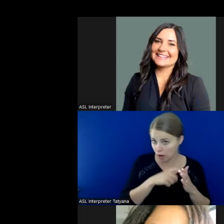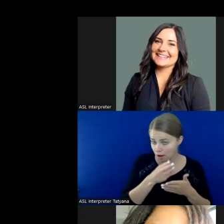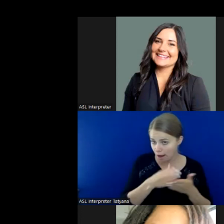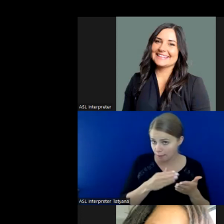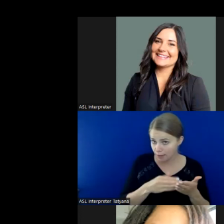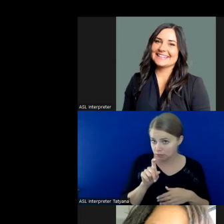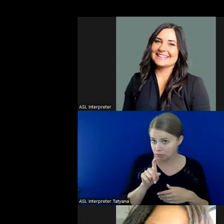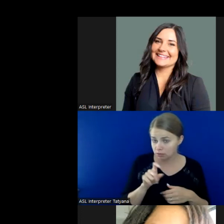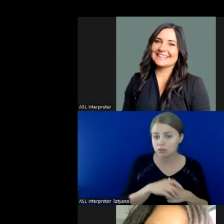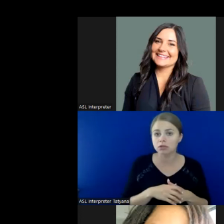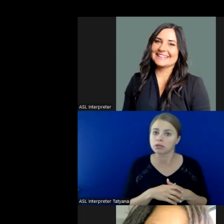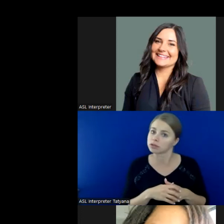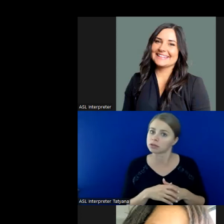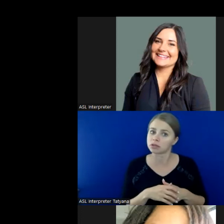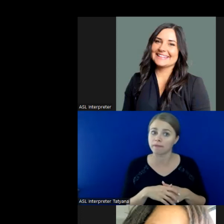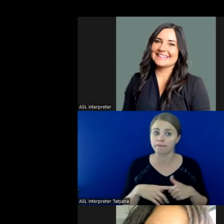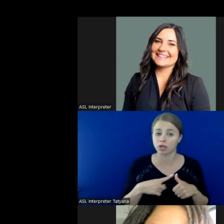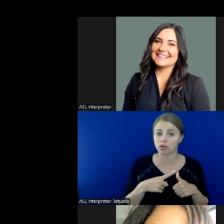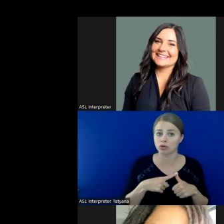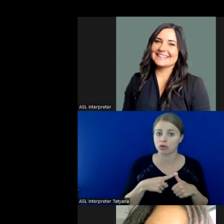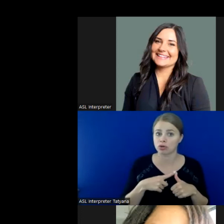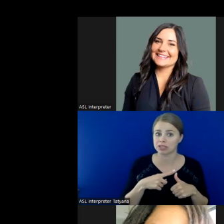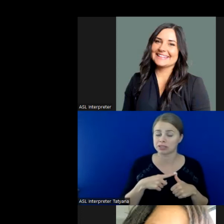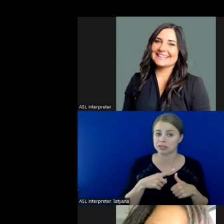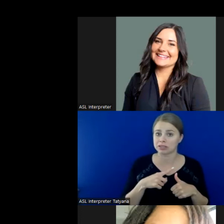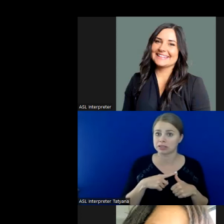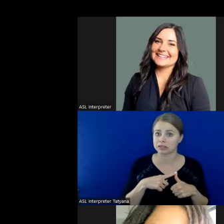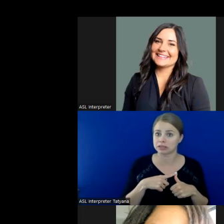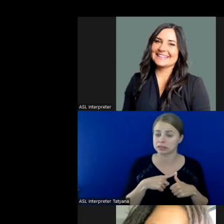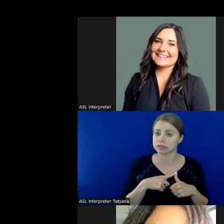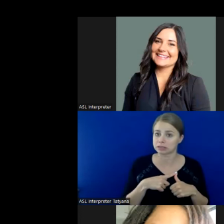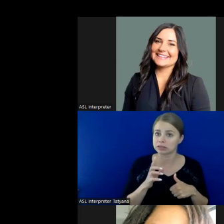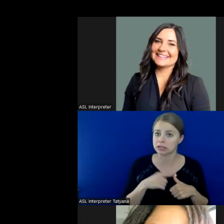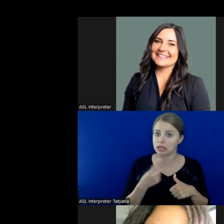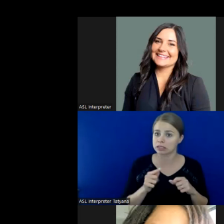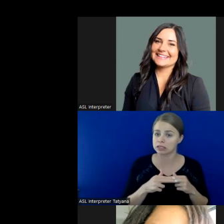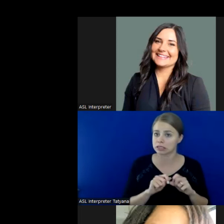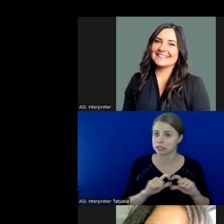So, the first, and this is the kicker. This is the slide that I said if you remember nothing else,